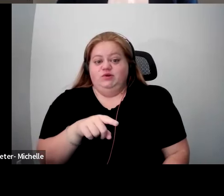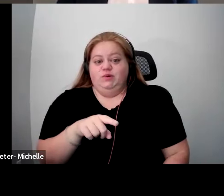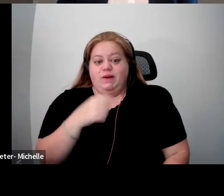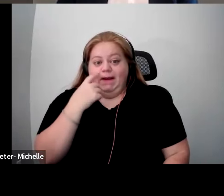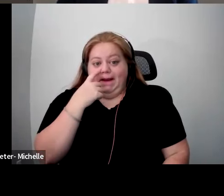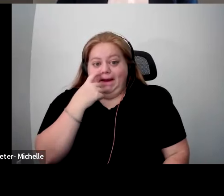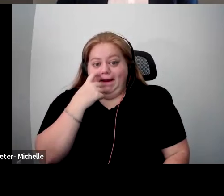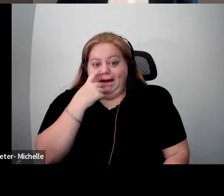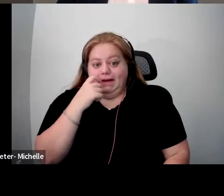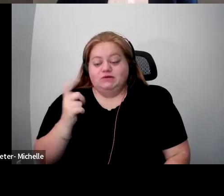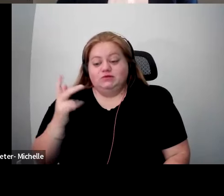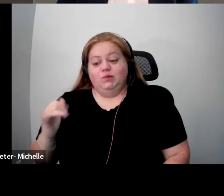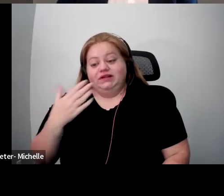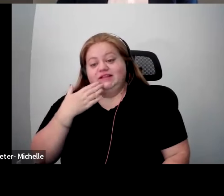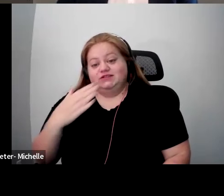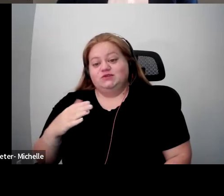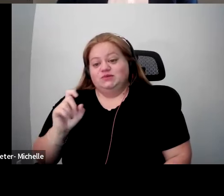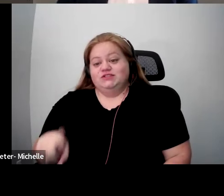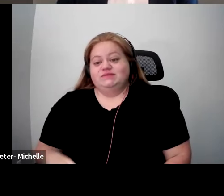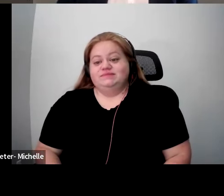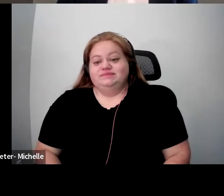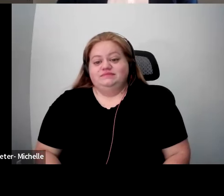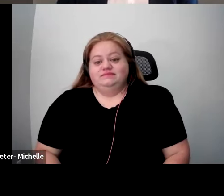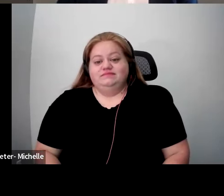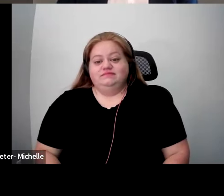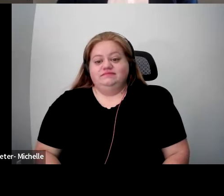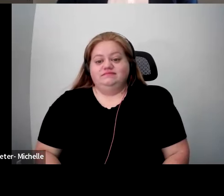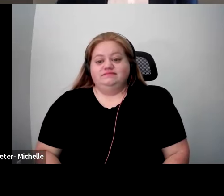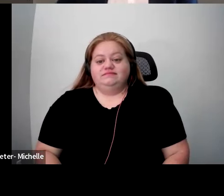That's a good question. I can feel the difference already,